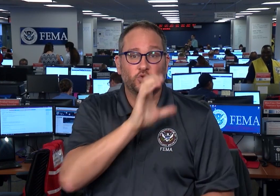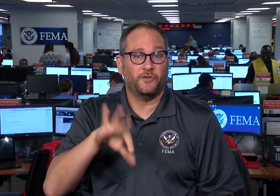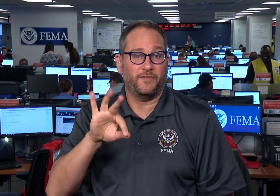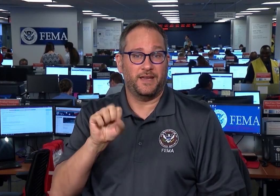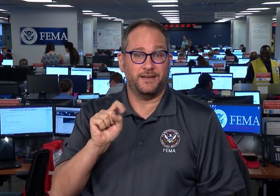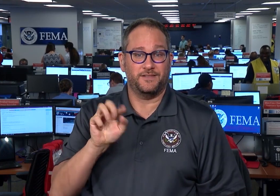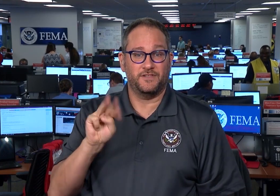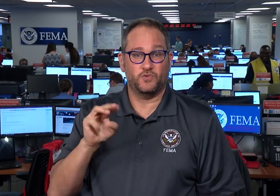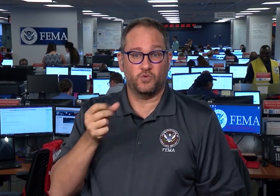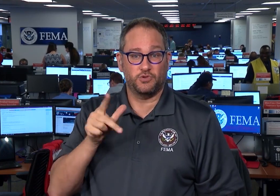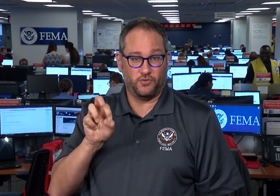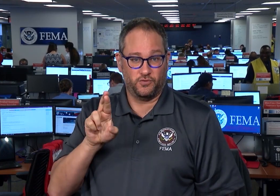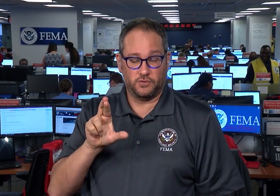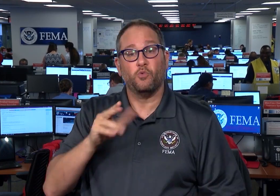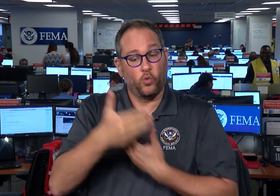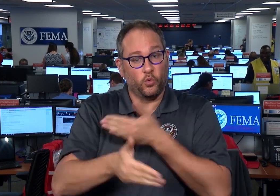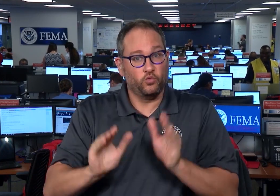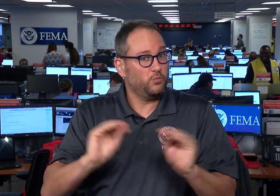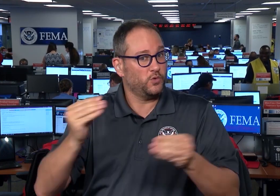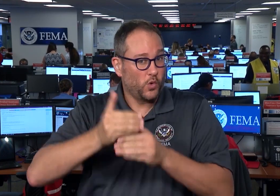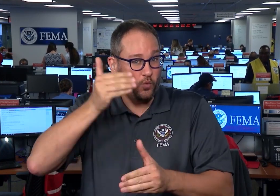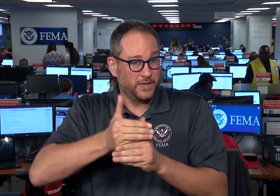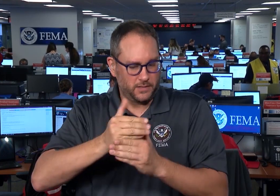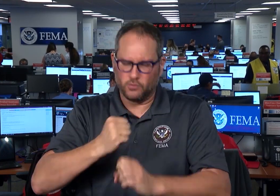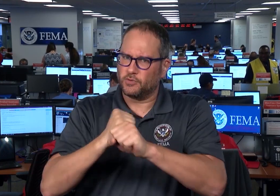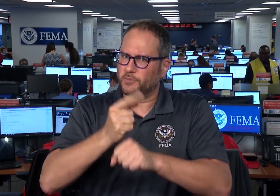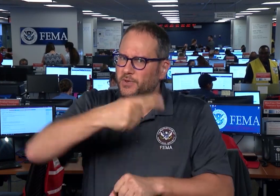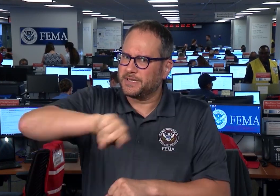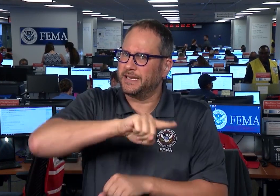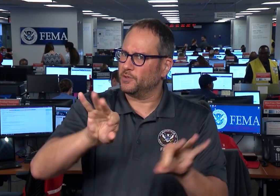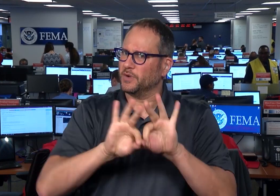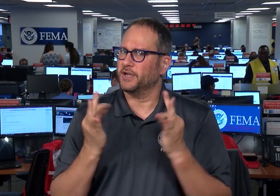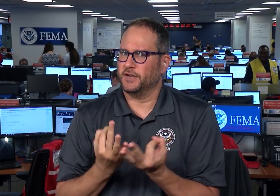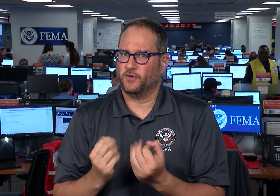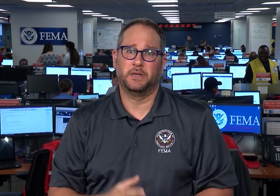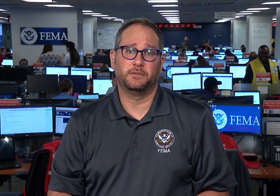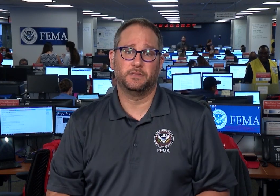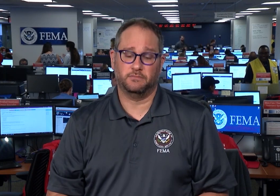you should find a storm shelter or a room with no windows to protect you and your family.